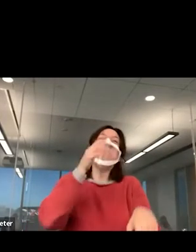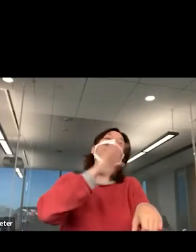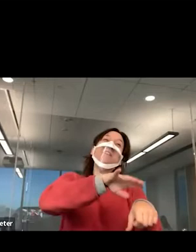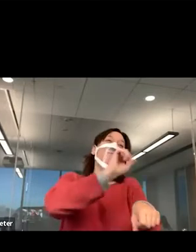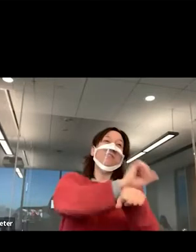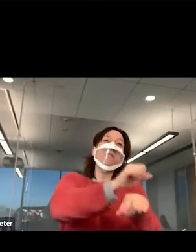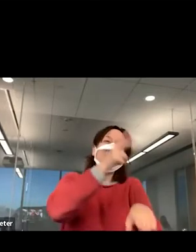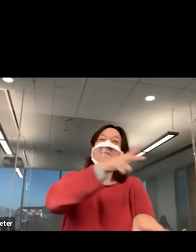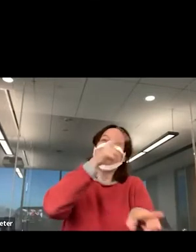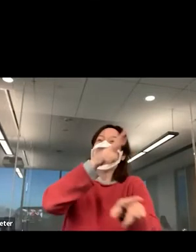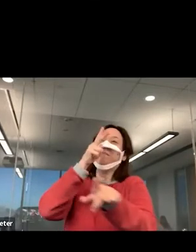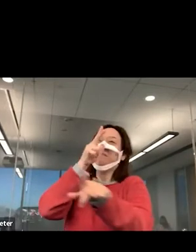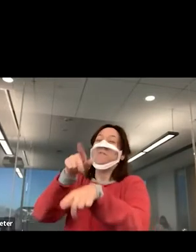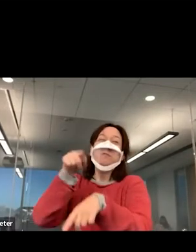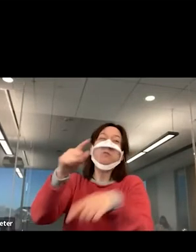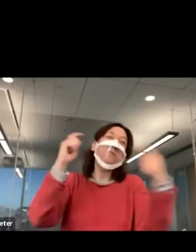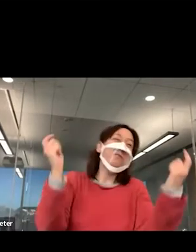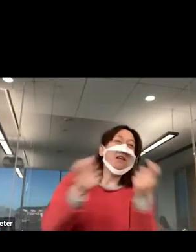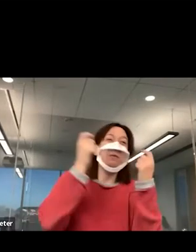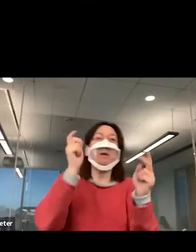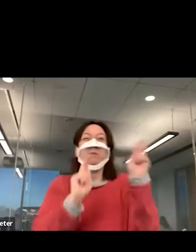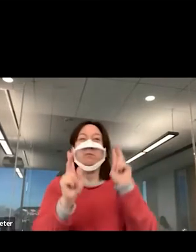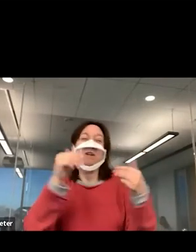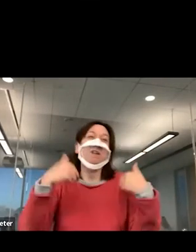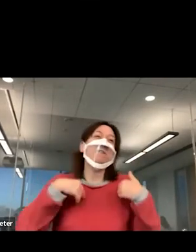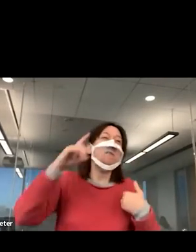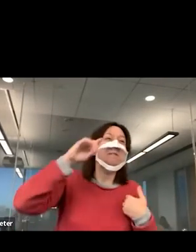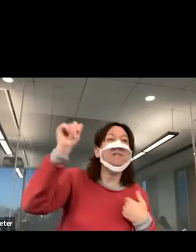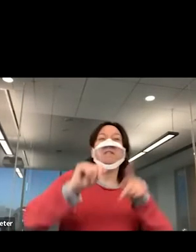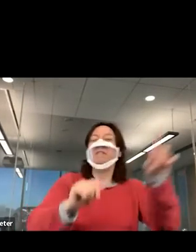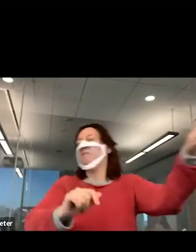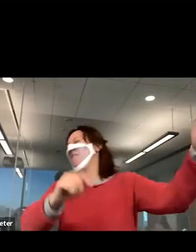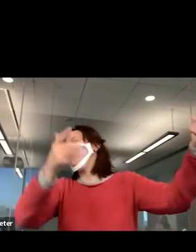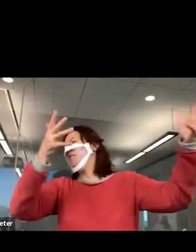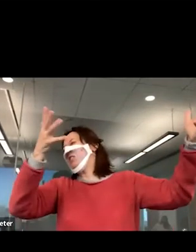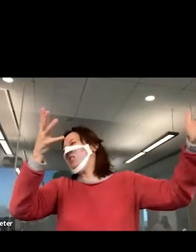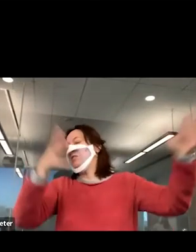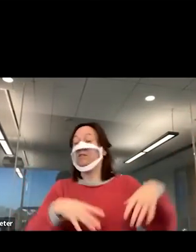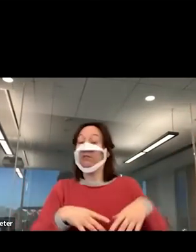celebrating the employment of people with disabilities in october every october we